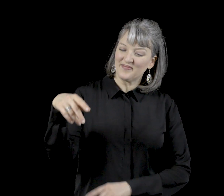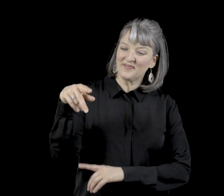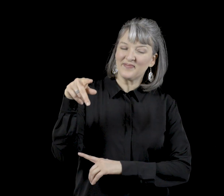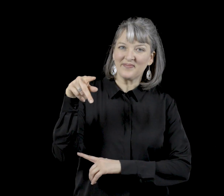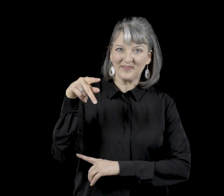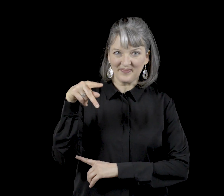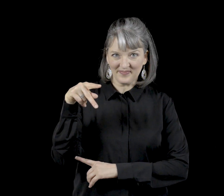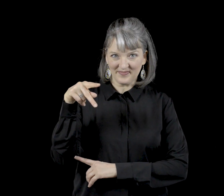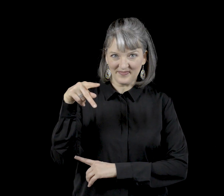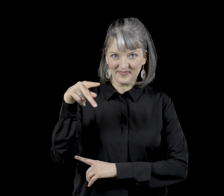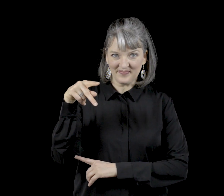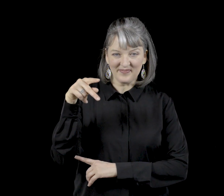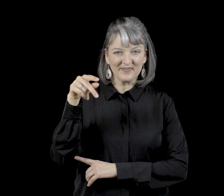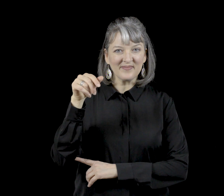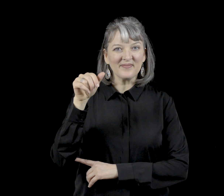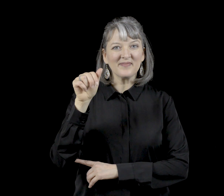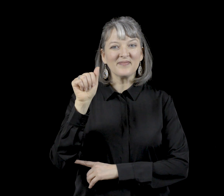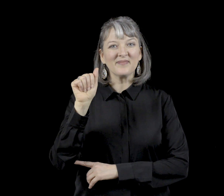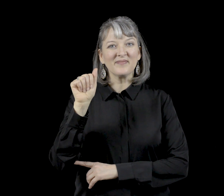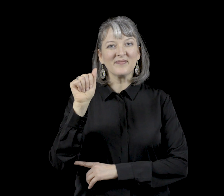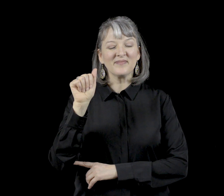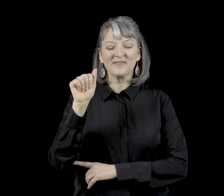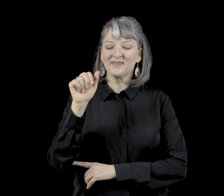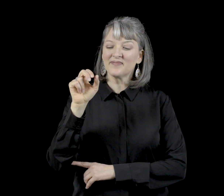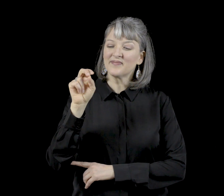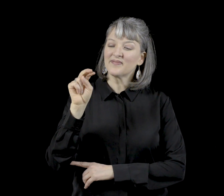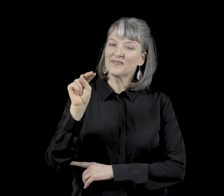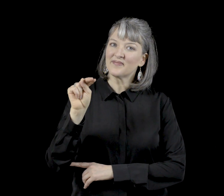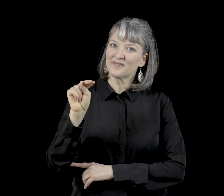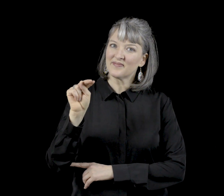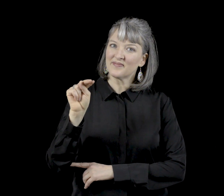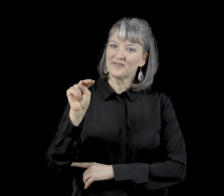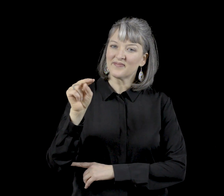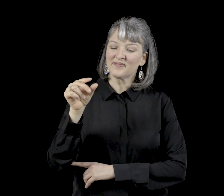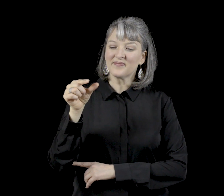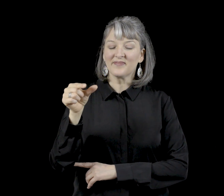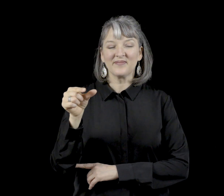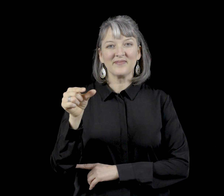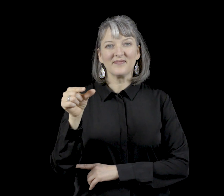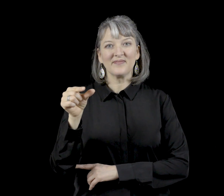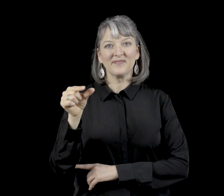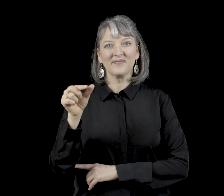p A N G